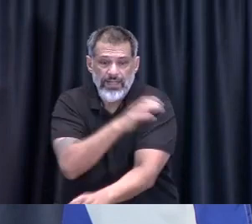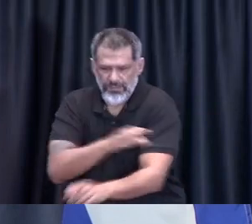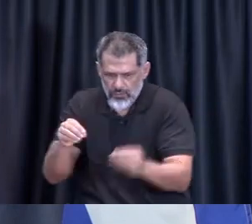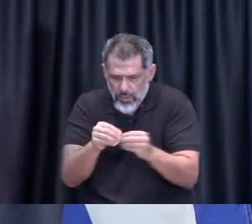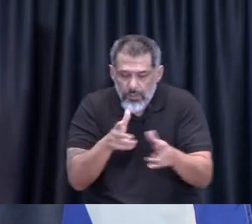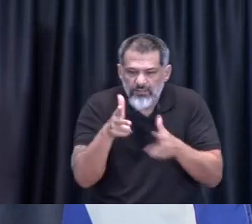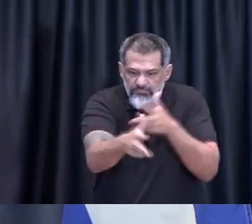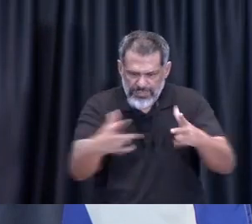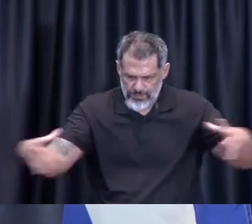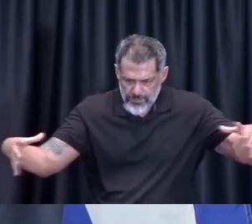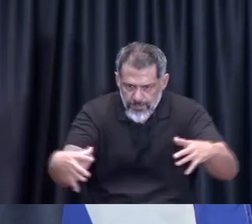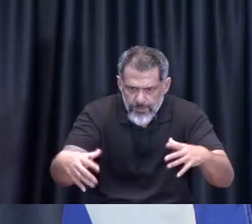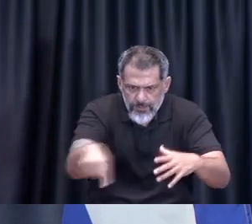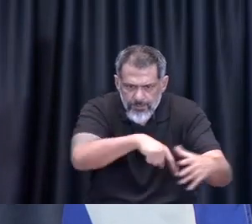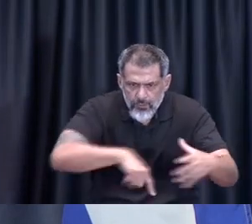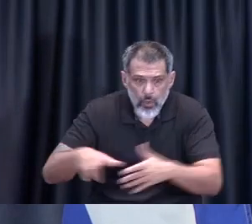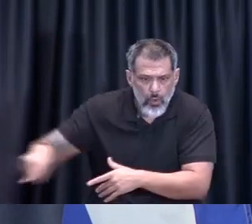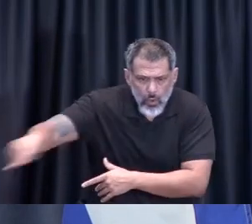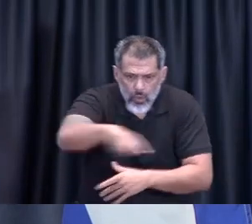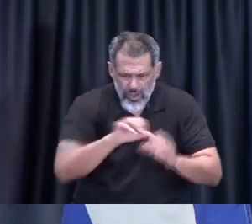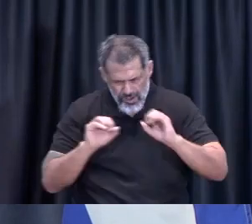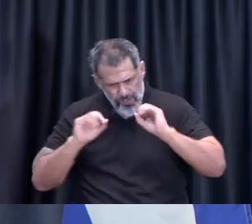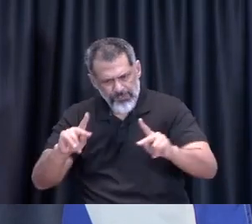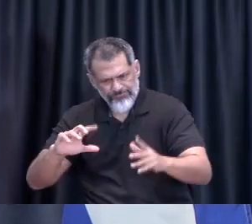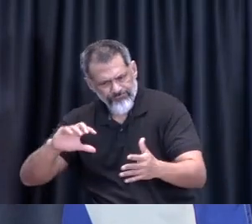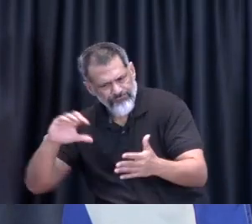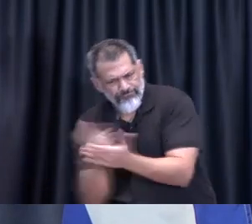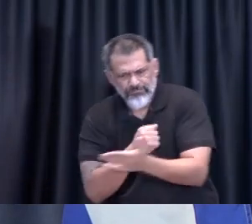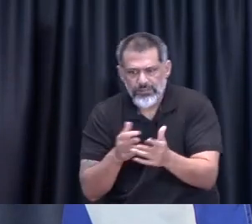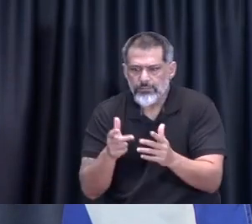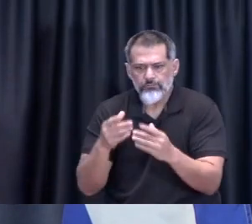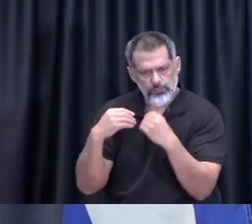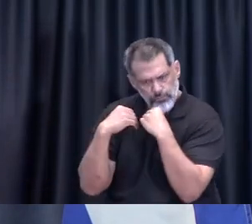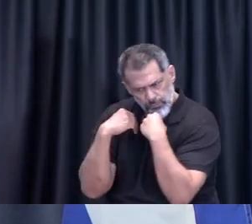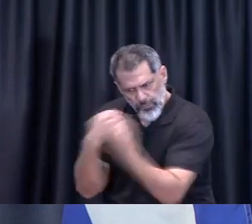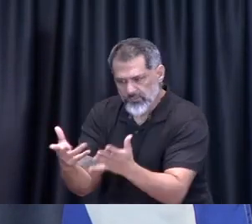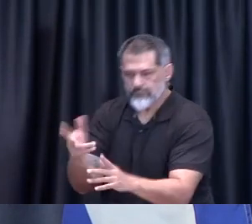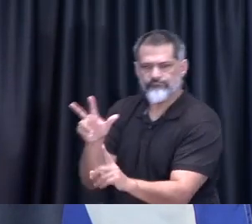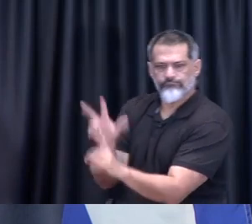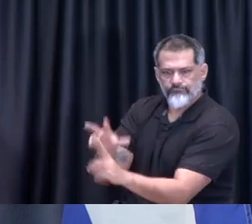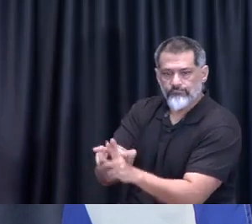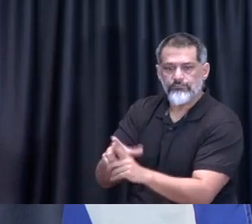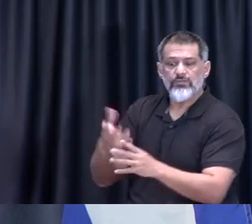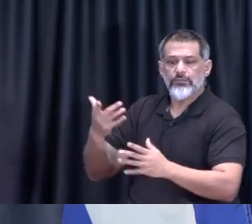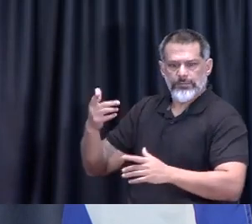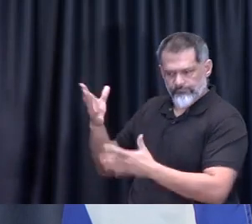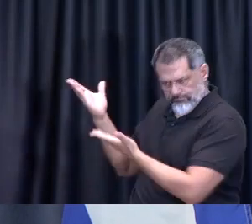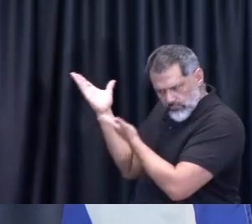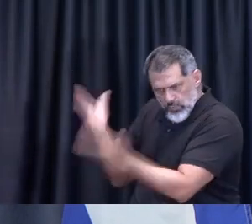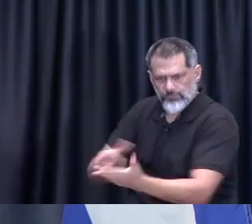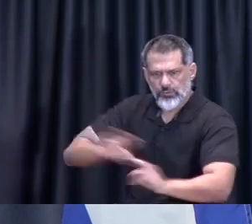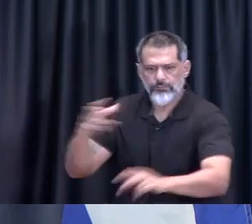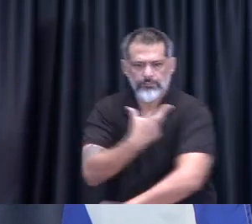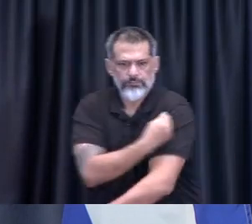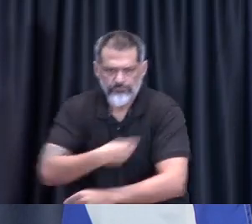vaccine opportunities that are convenient and readily accessible to them. The other component of the campaign